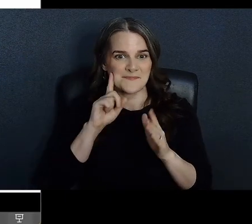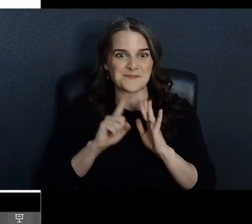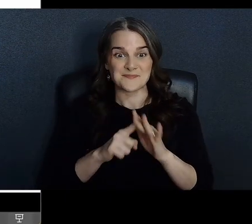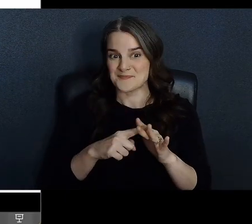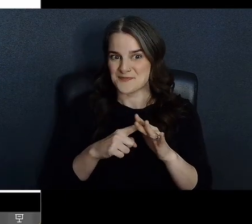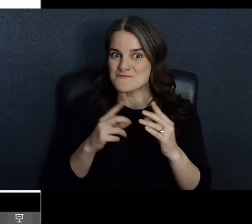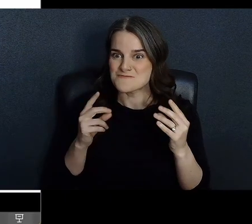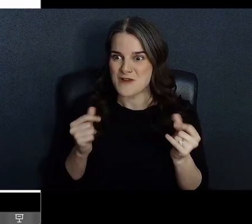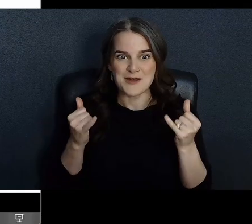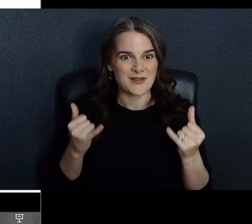Thank you.